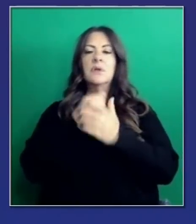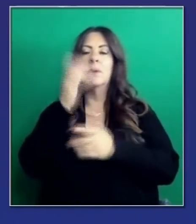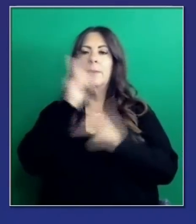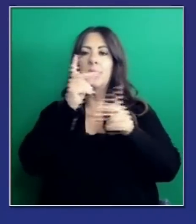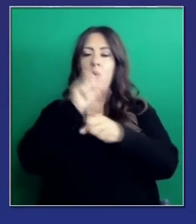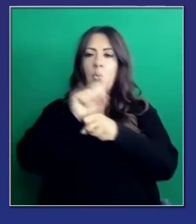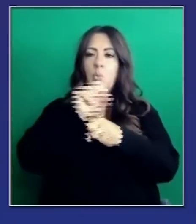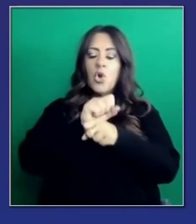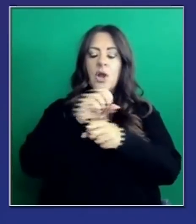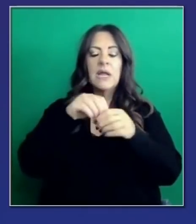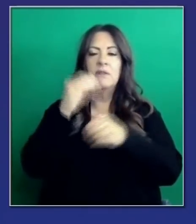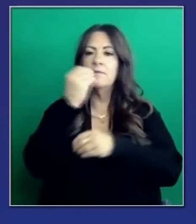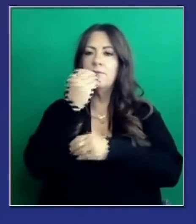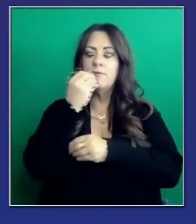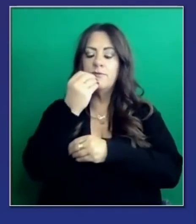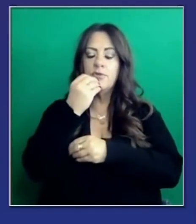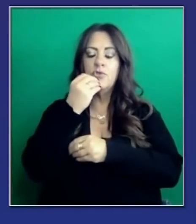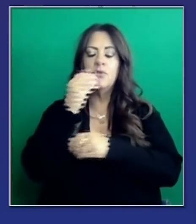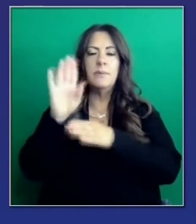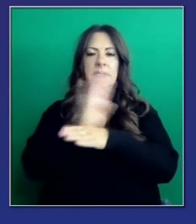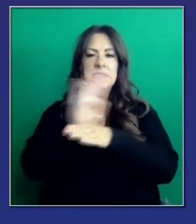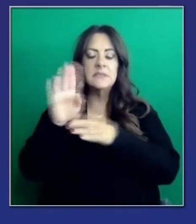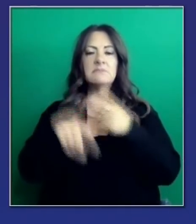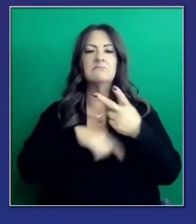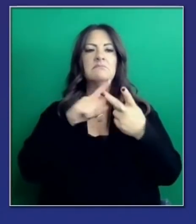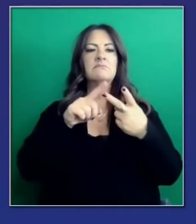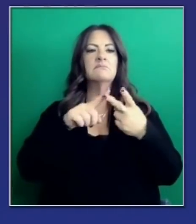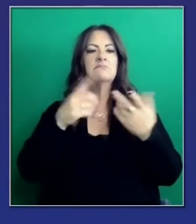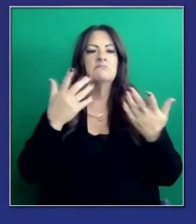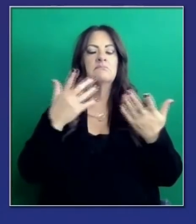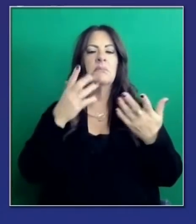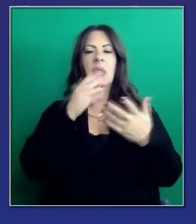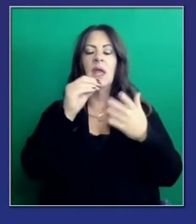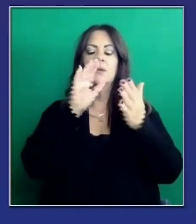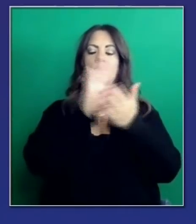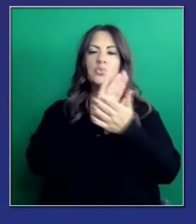ALONG SIDE HEALTHCARE WORKERS, AGRICULTURE WORKERS, AND SCHOOL